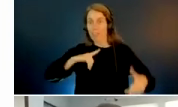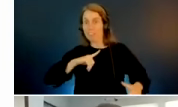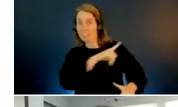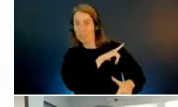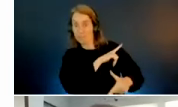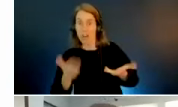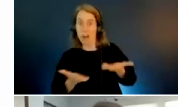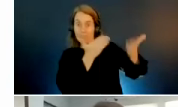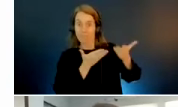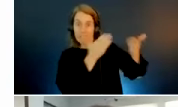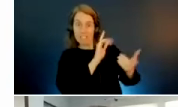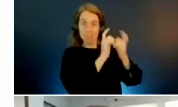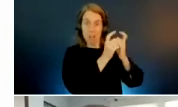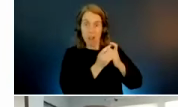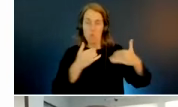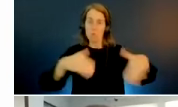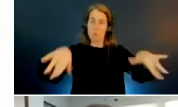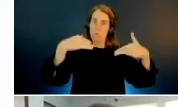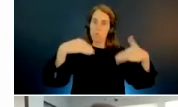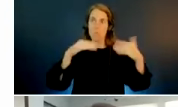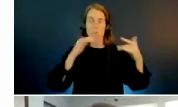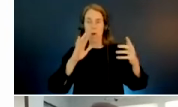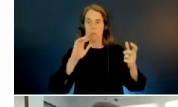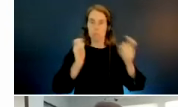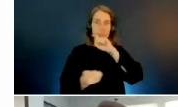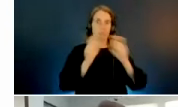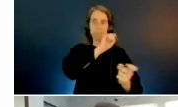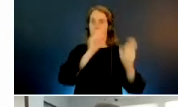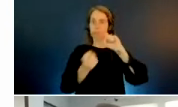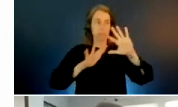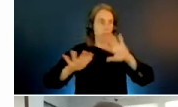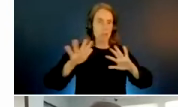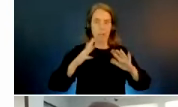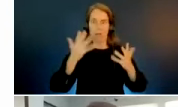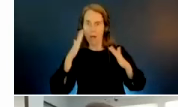requirements for absentee balloting or um what you needed to have with you with the polls and